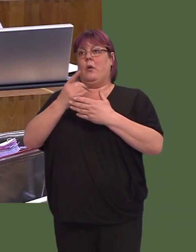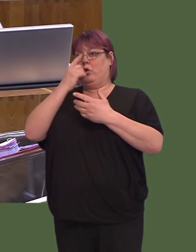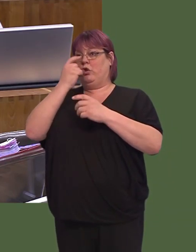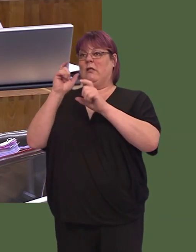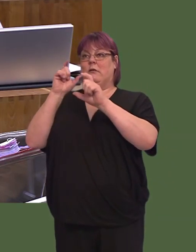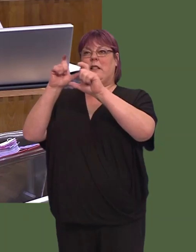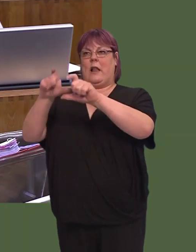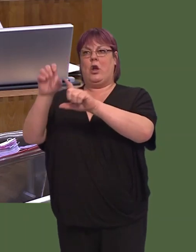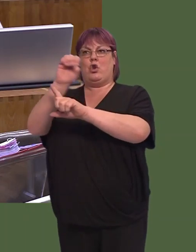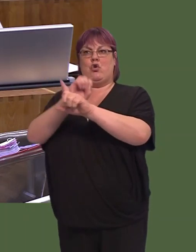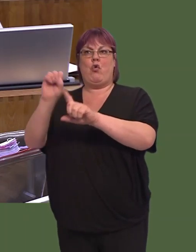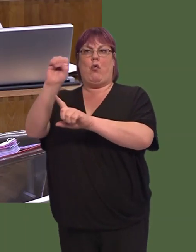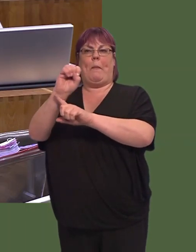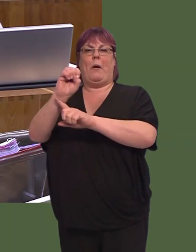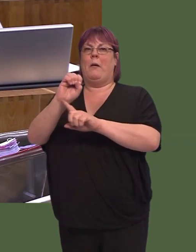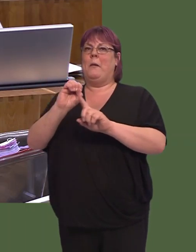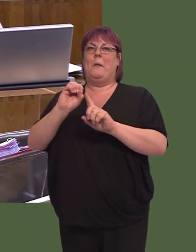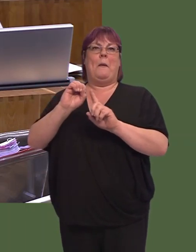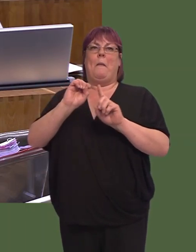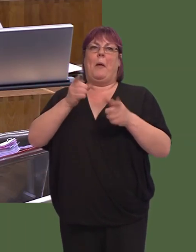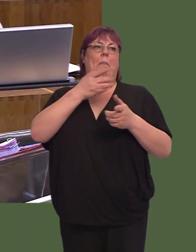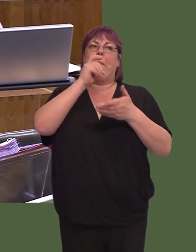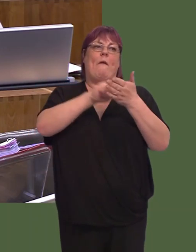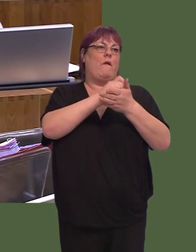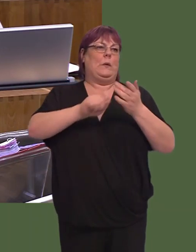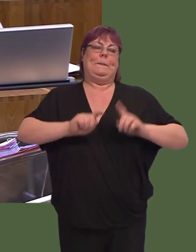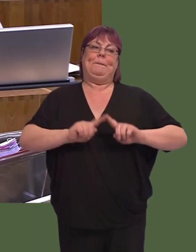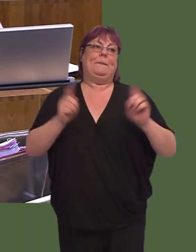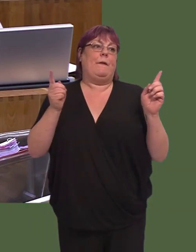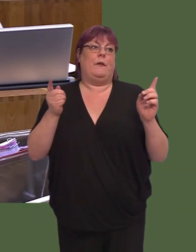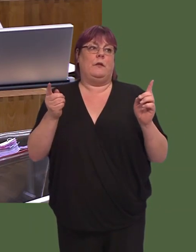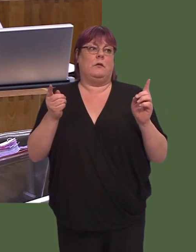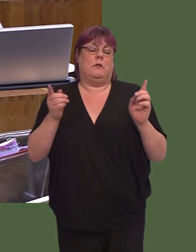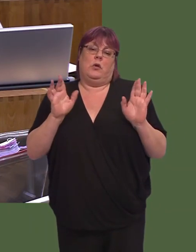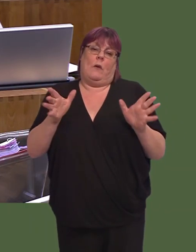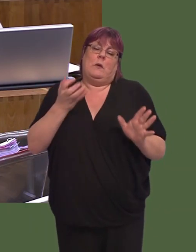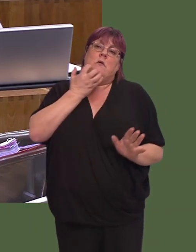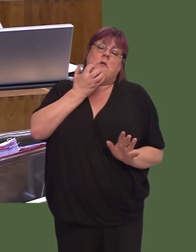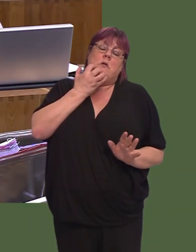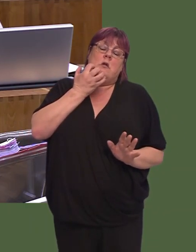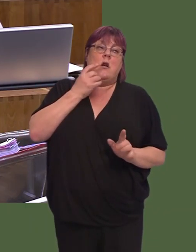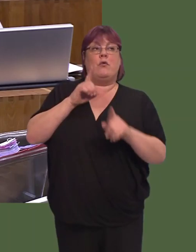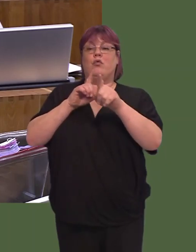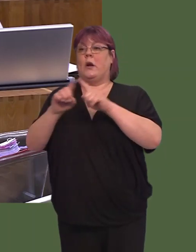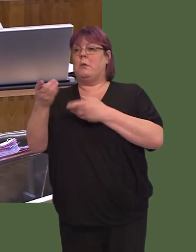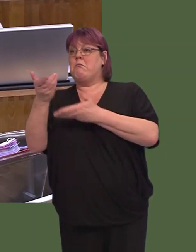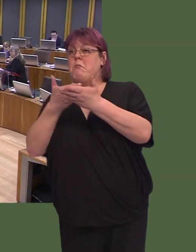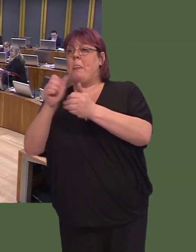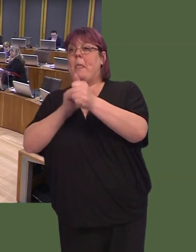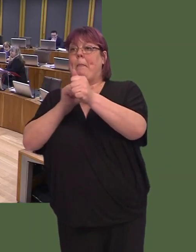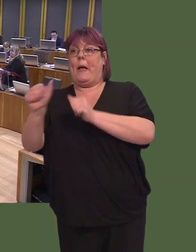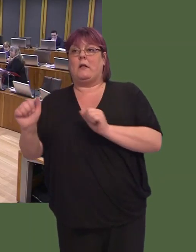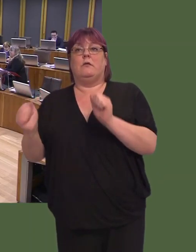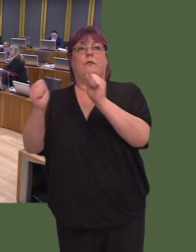option for Wales. That's not something the people voted for, and we're in a position of having to negotiate the best deal we can short of that.